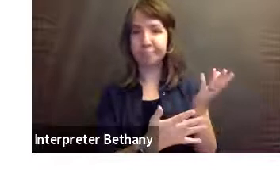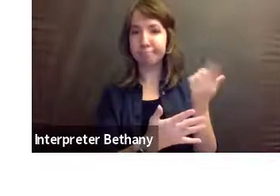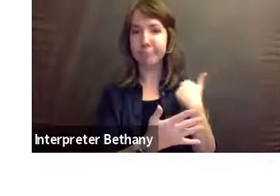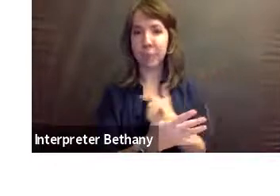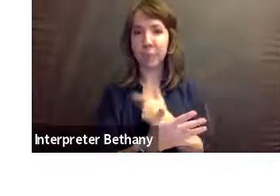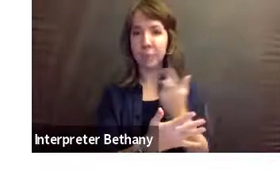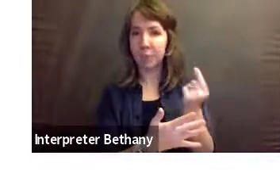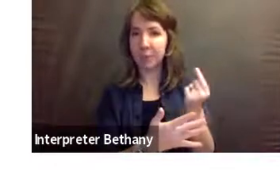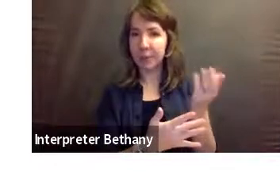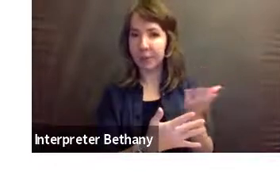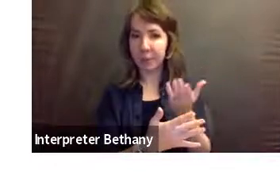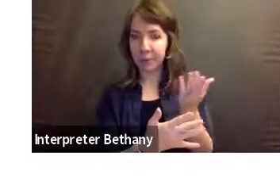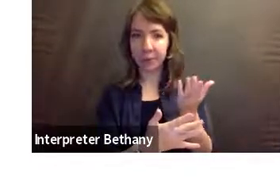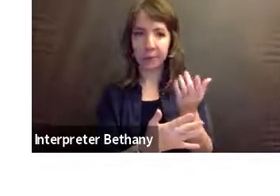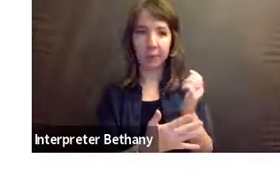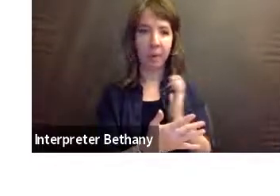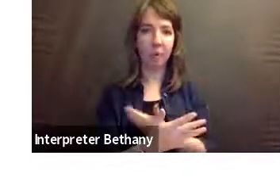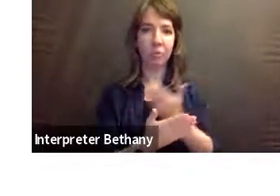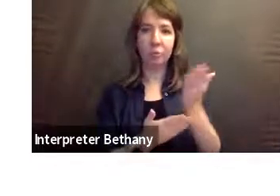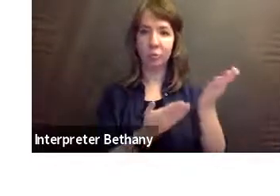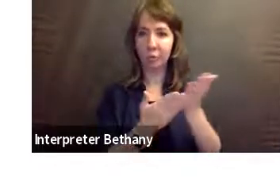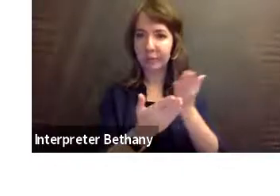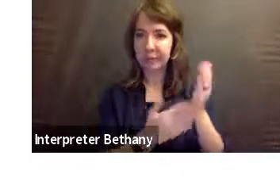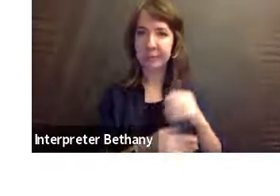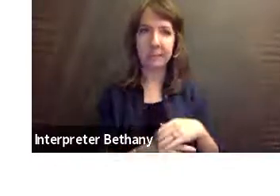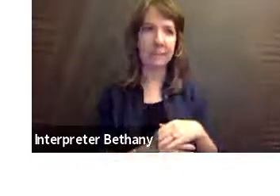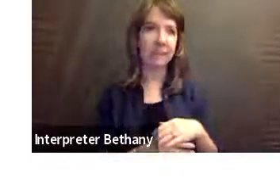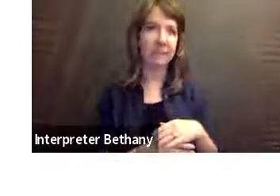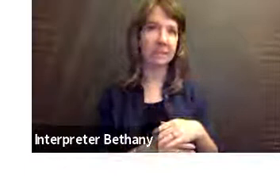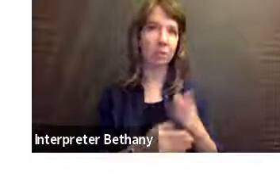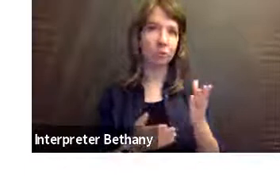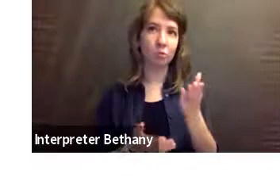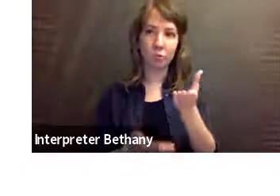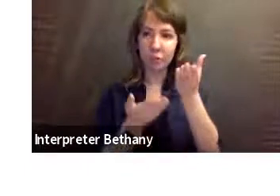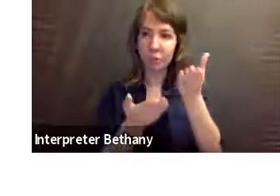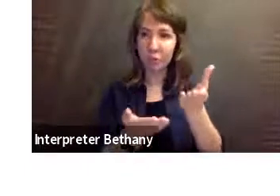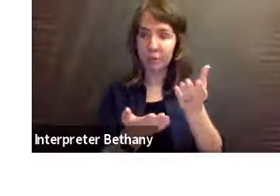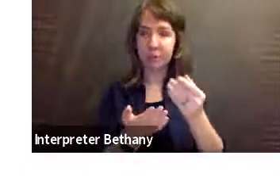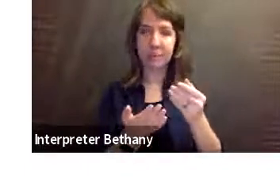Linda Kobashigawa: What services and resources we made Different things like that.